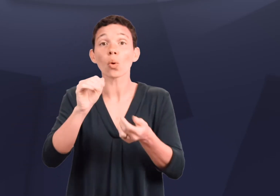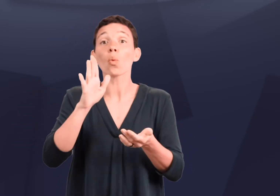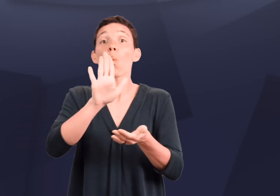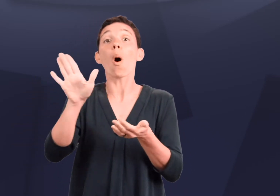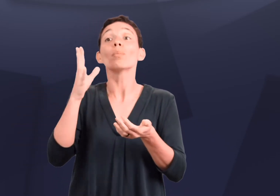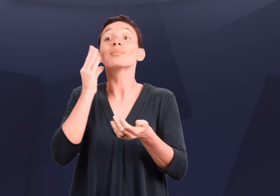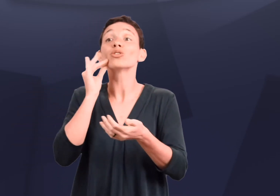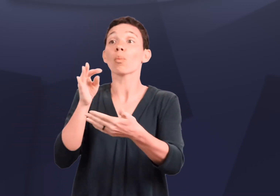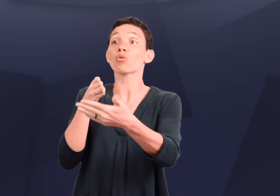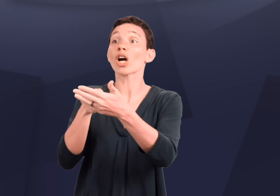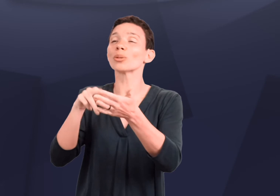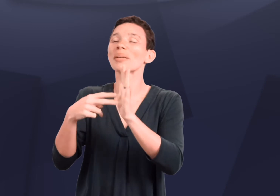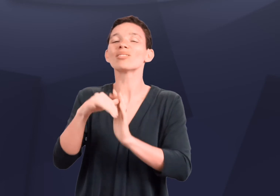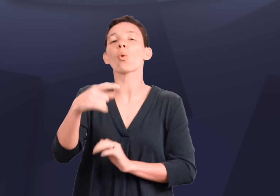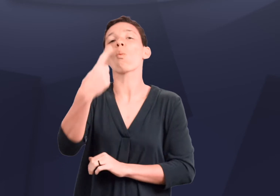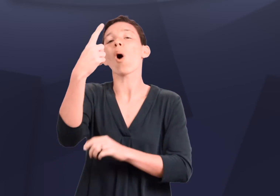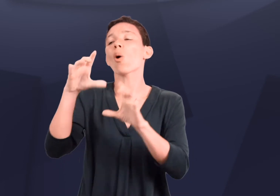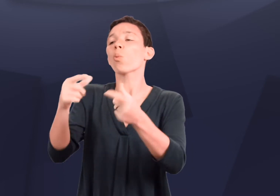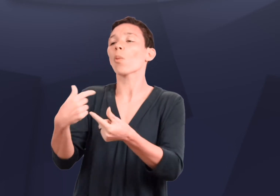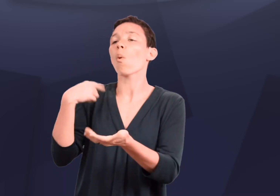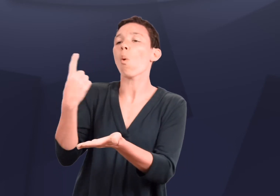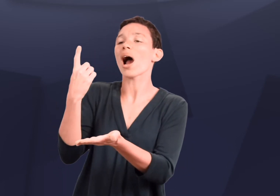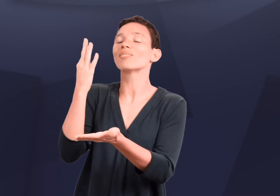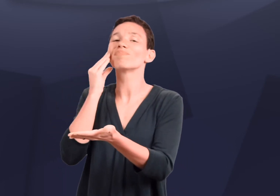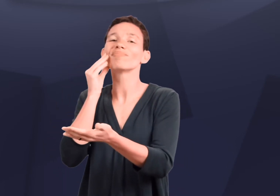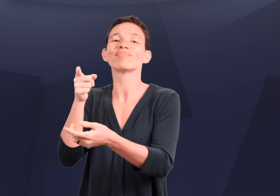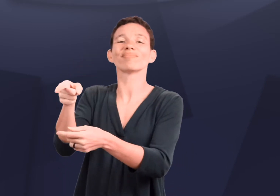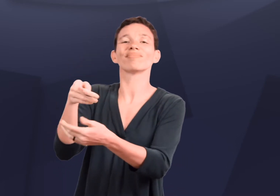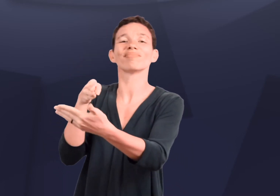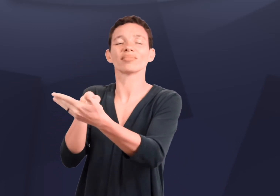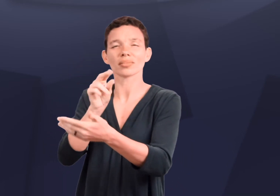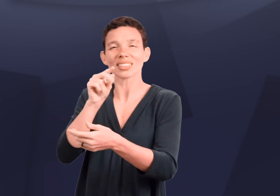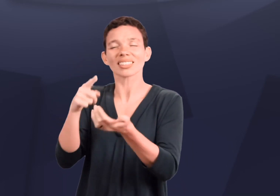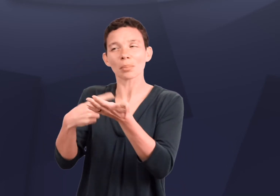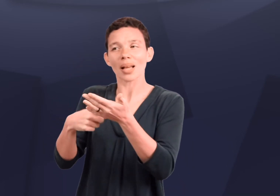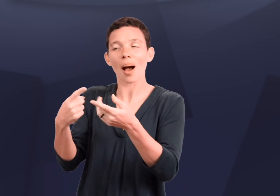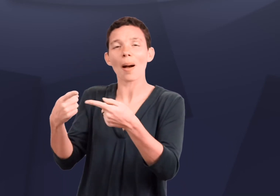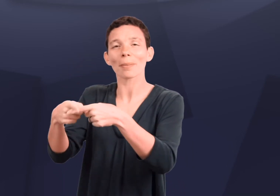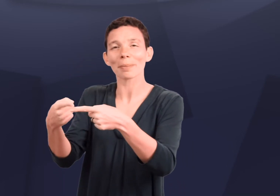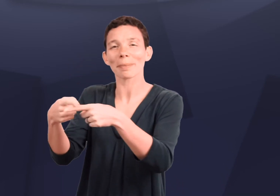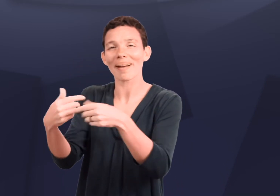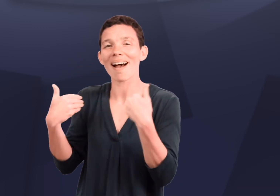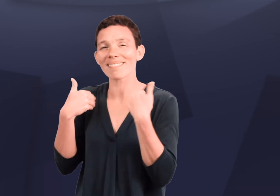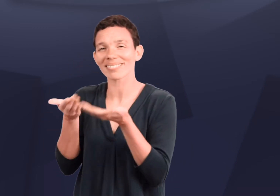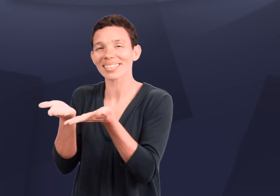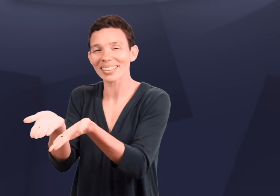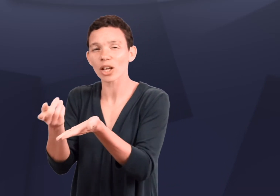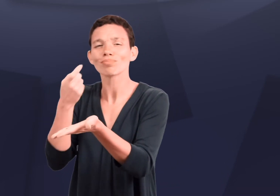It is never just one thing in isolation. The same is true when prejudice is present.